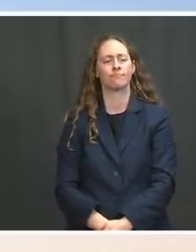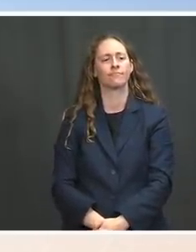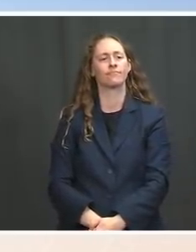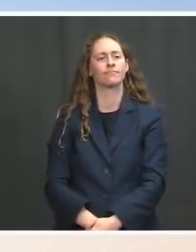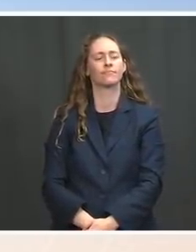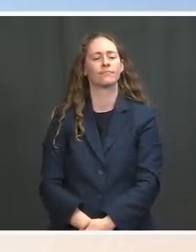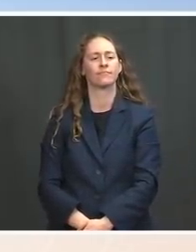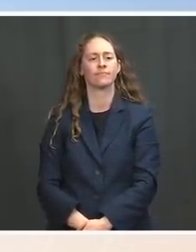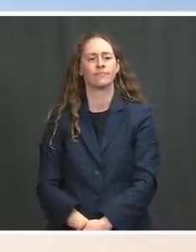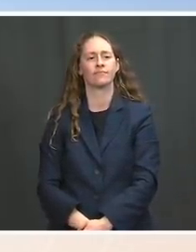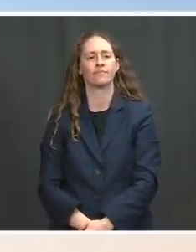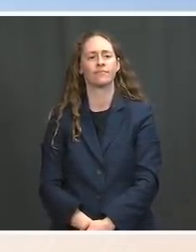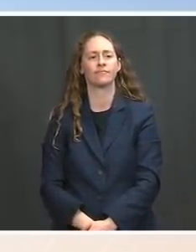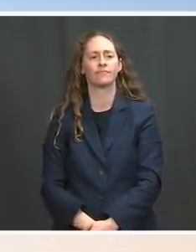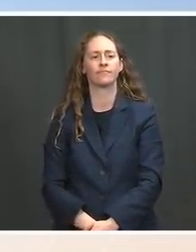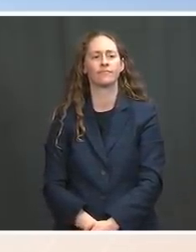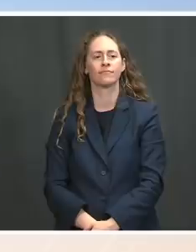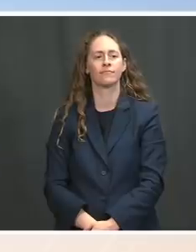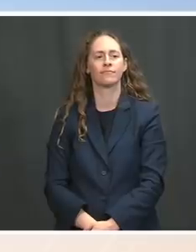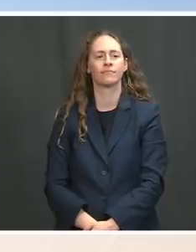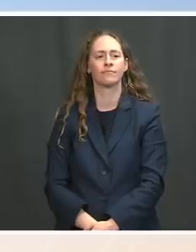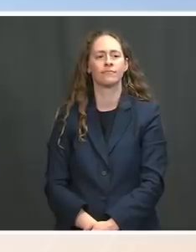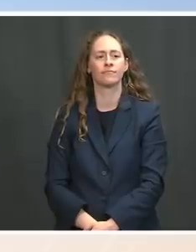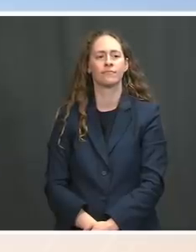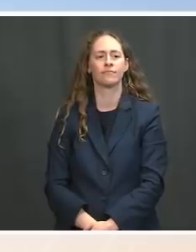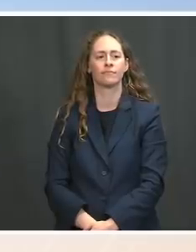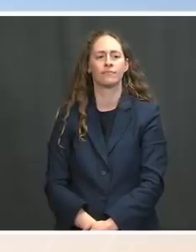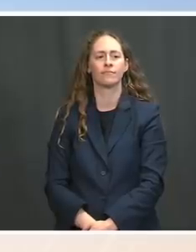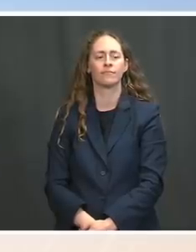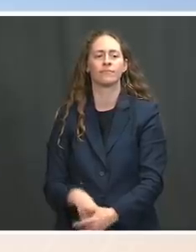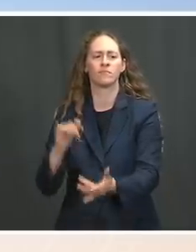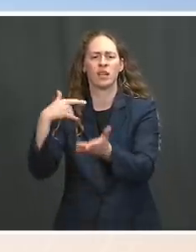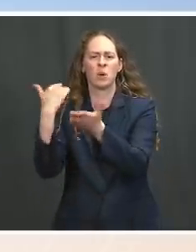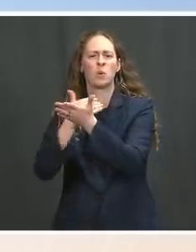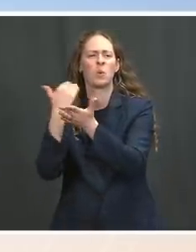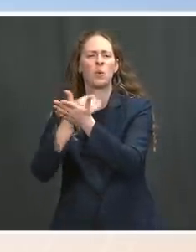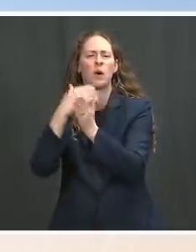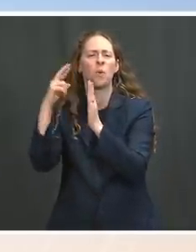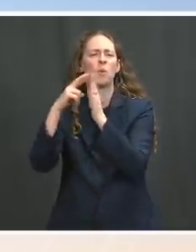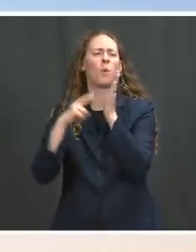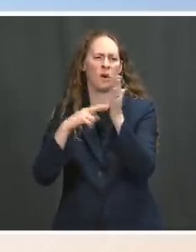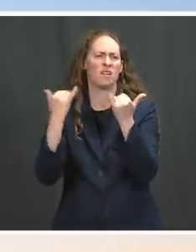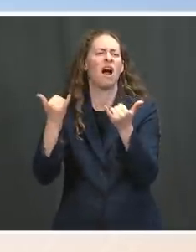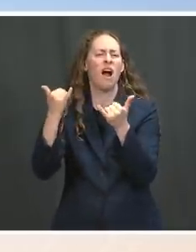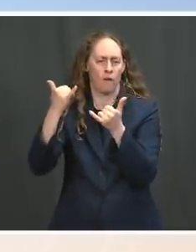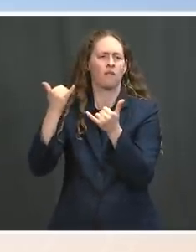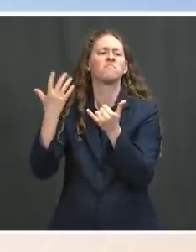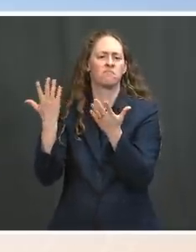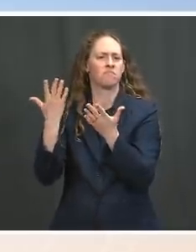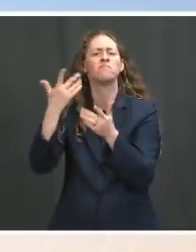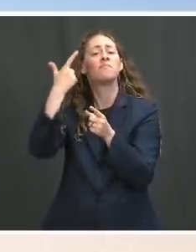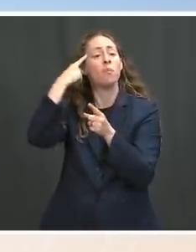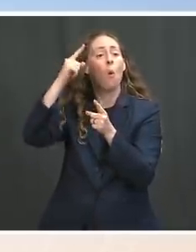and other refined petroleum products to 18 states. On Monday and Tuesday and into today,